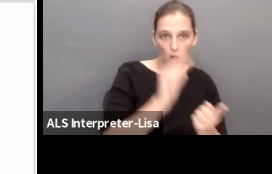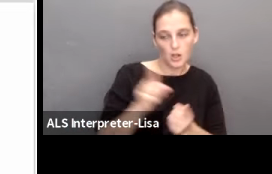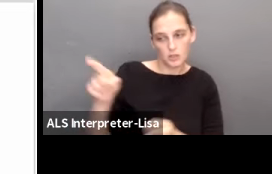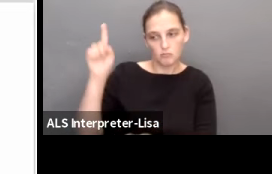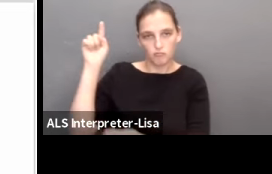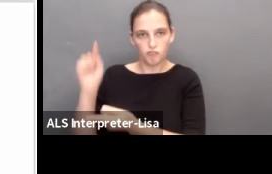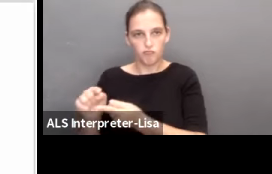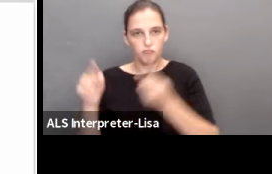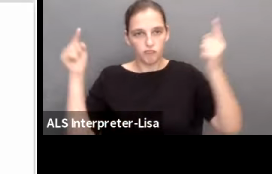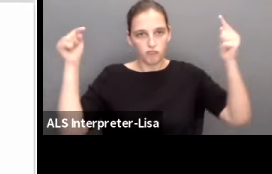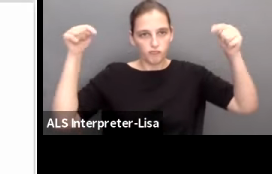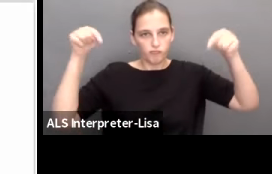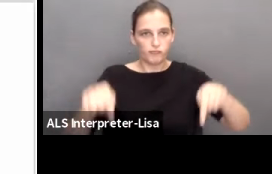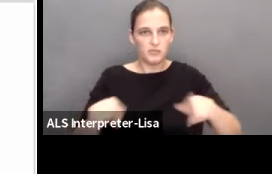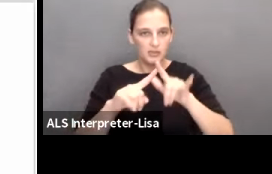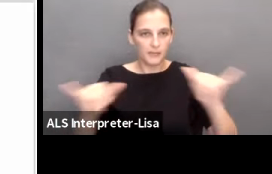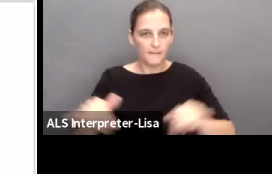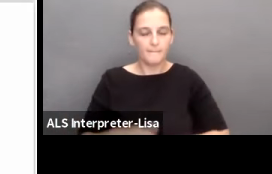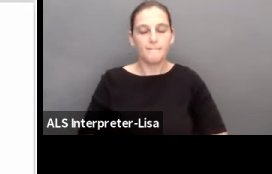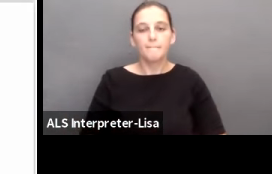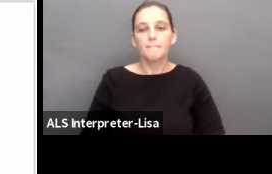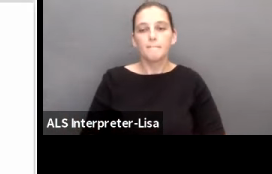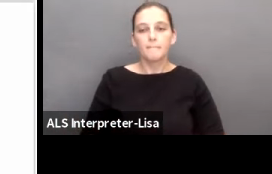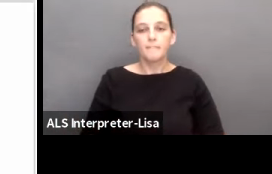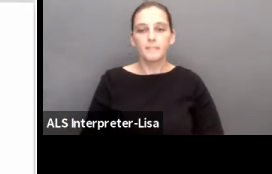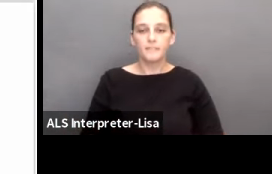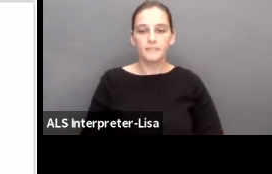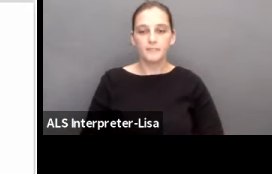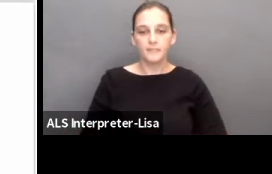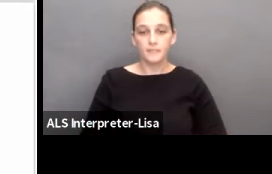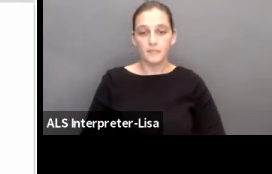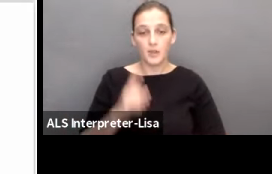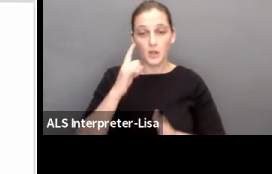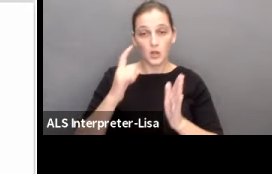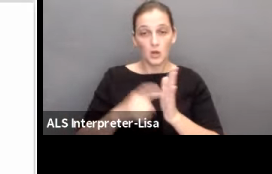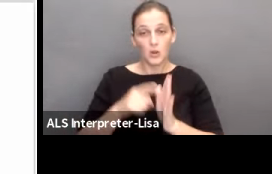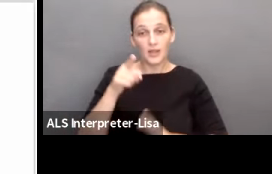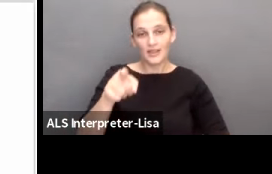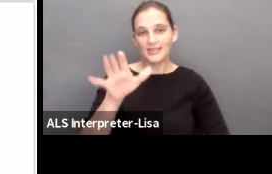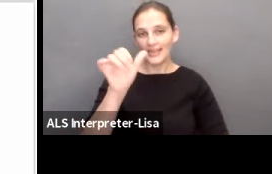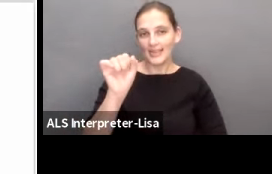The other thing I want to point out to you on this slide that this is cases over time,